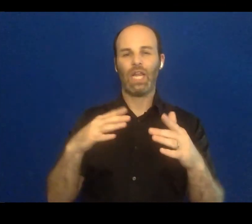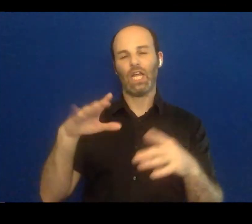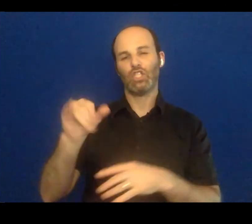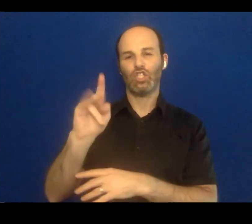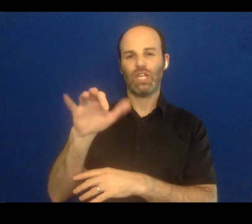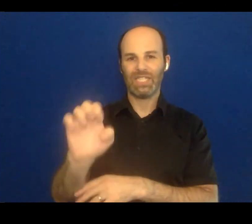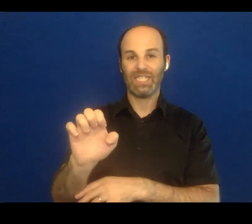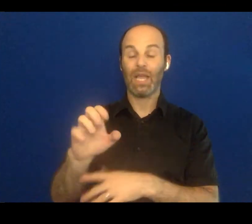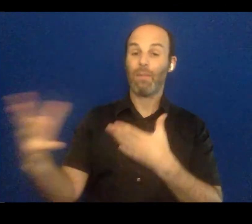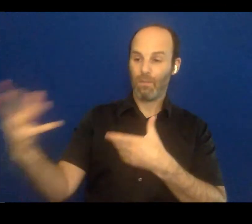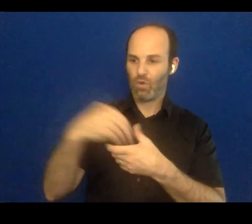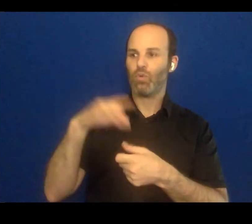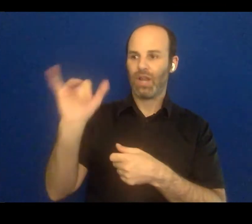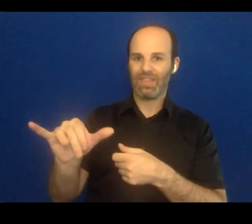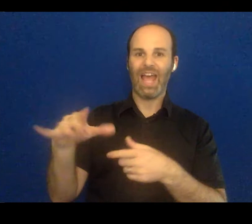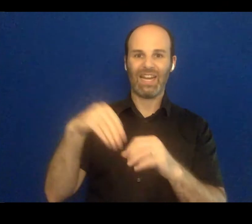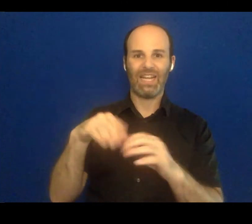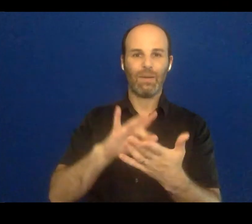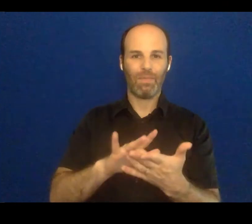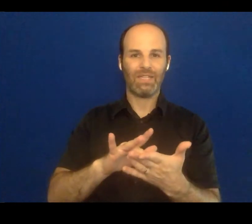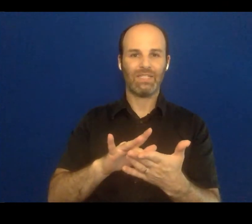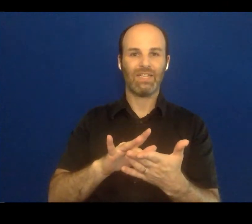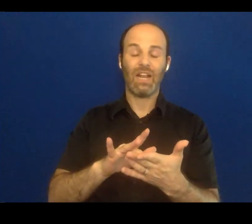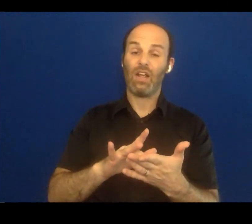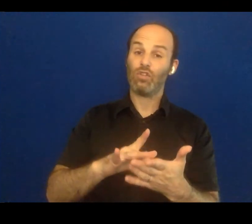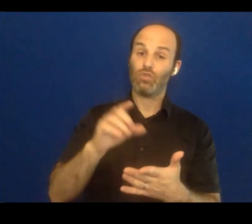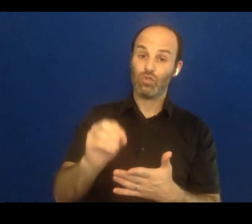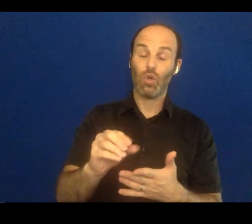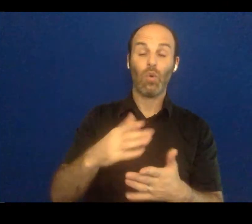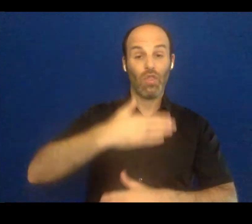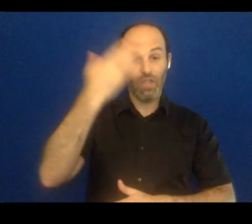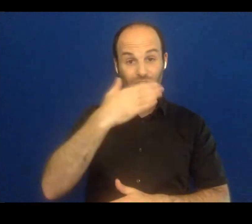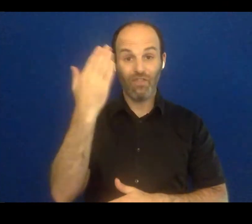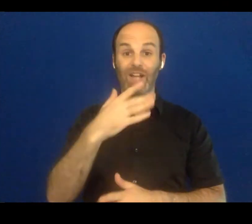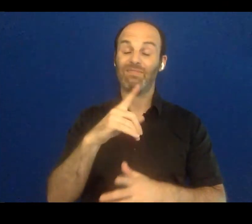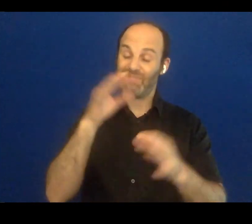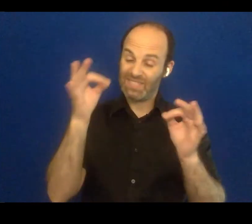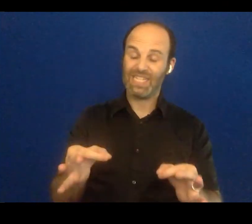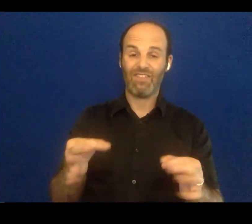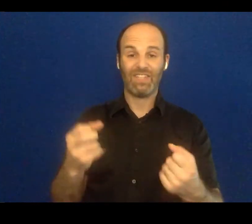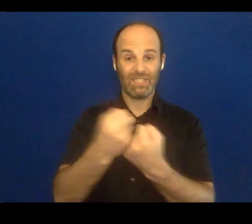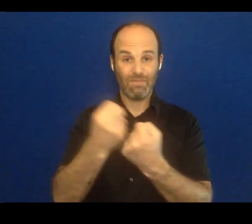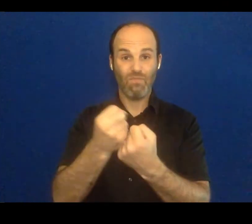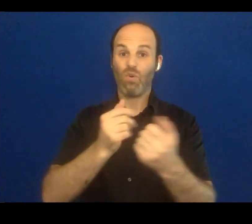JUSTICE AND BRINGING THE SOCIAL COMPONENTS INTO MEDICINE. THE FRONT EDGE IS ON BOARD AND IT IS GROWING, BUT THERE IS